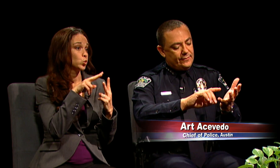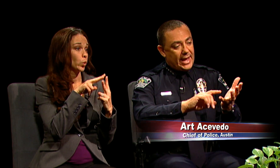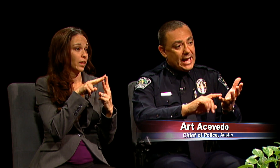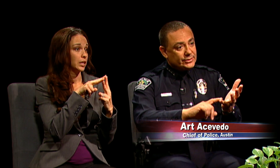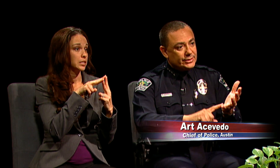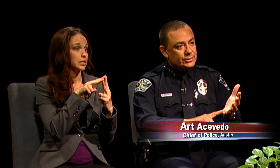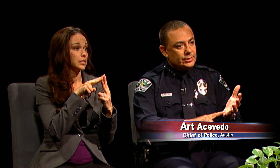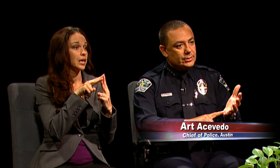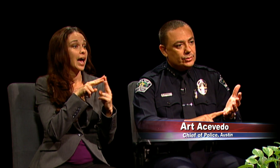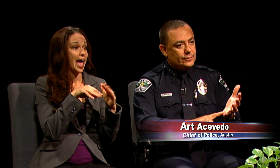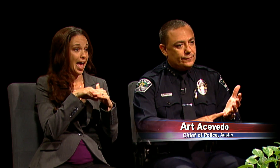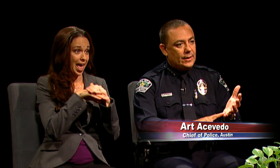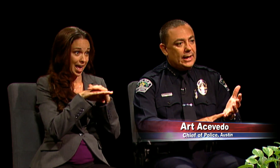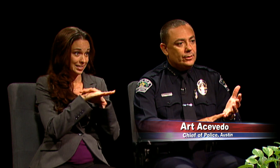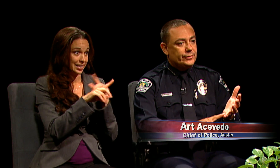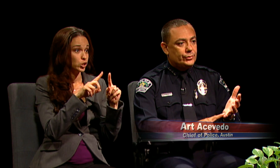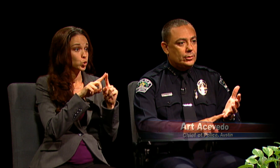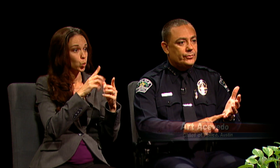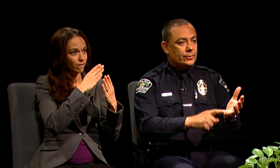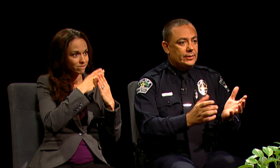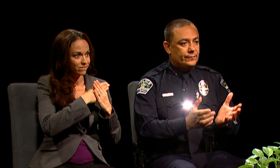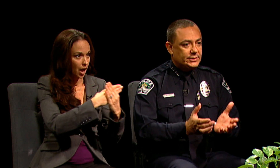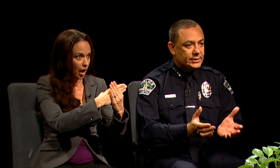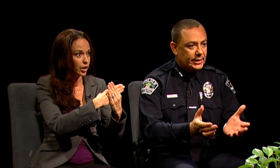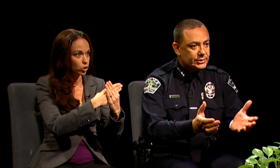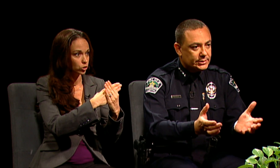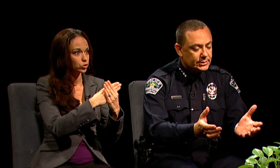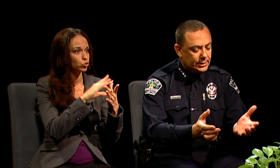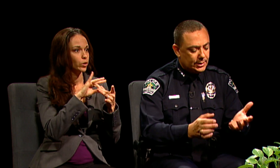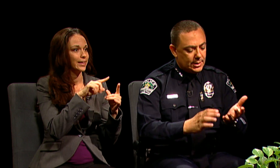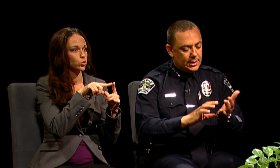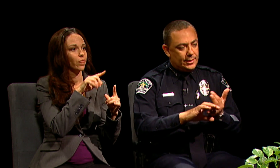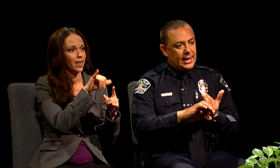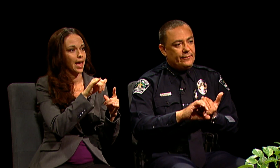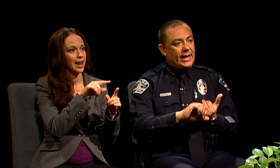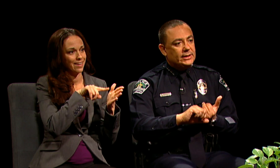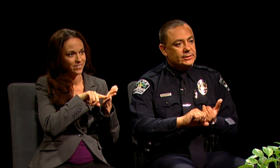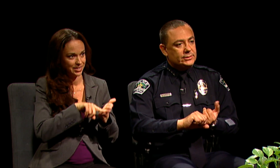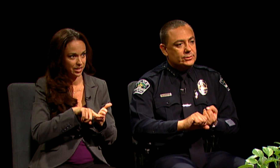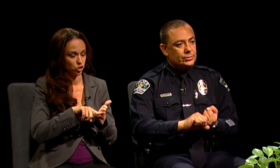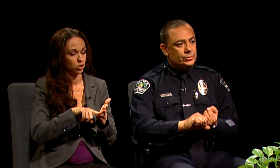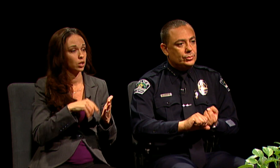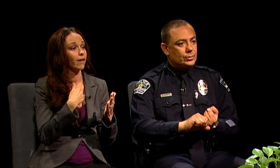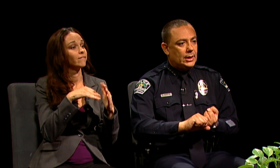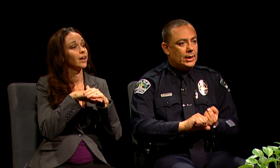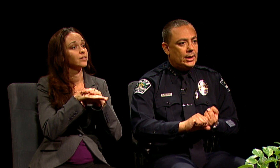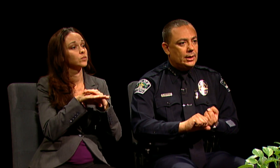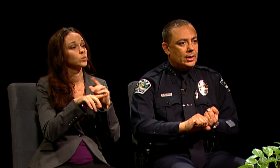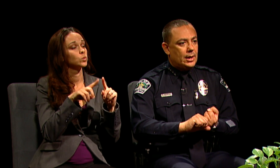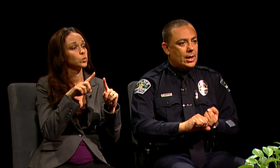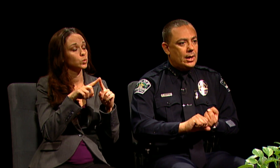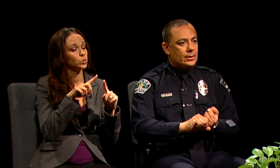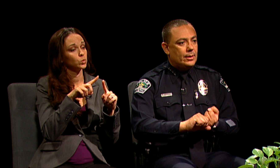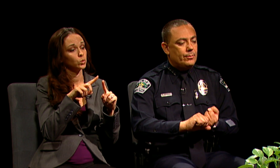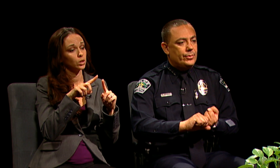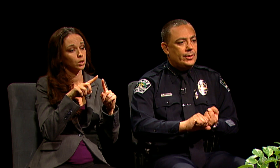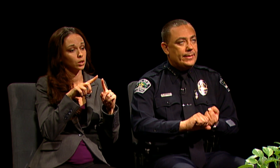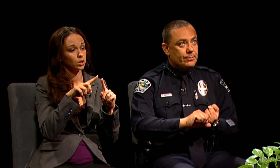THEY HAVE ACCESS TO THE FILES IN TERMS OF THE INVESTIGATION. THEY HAVE ACCESS TO--